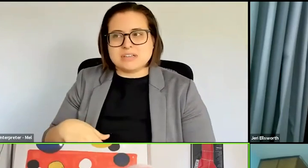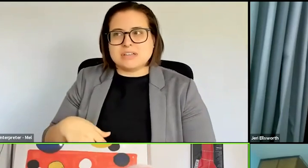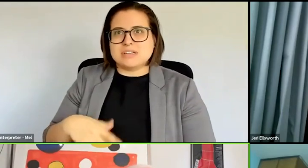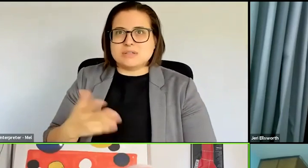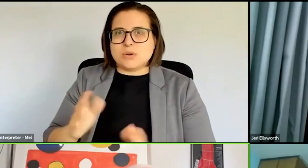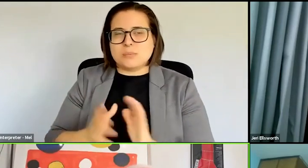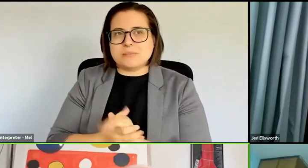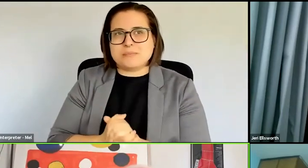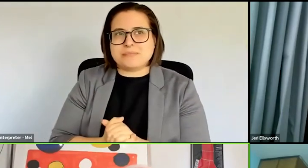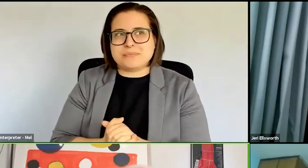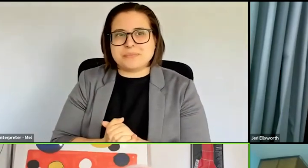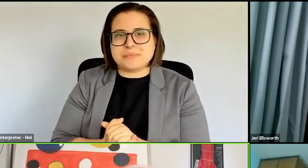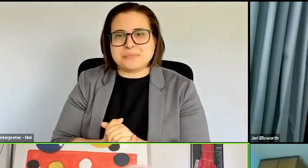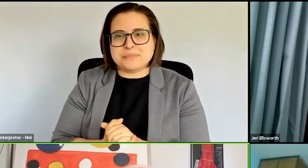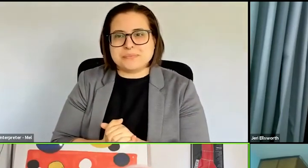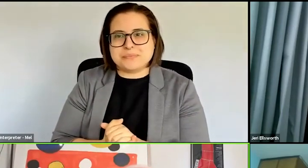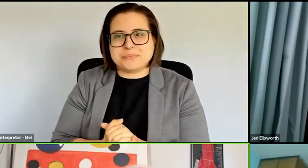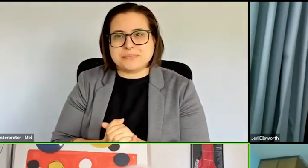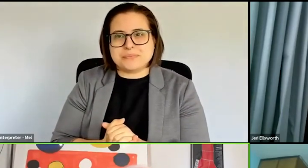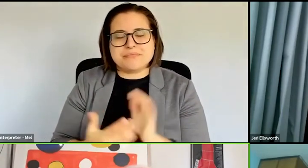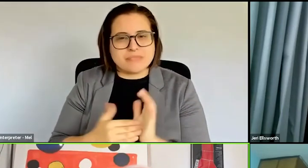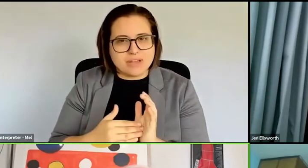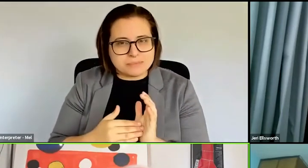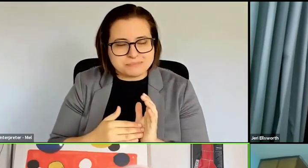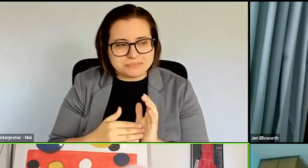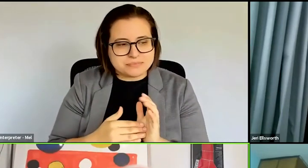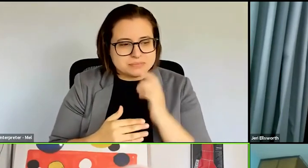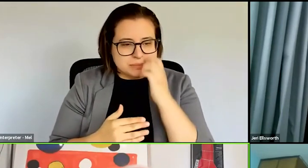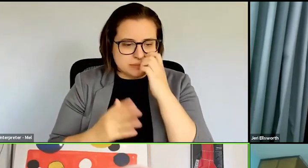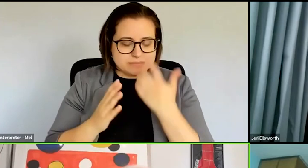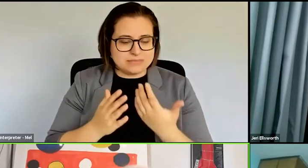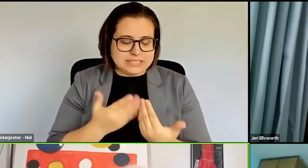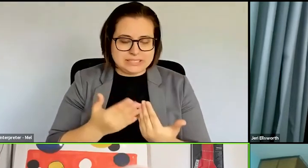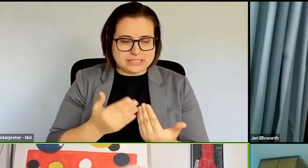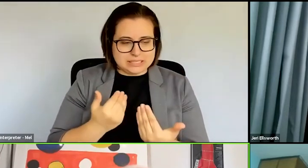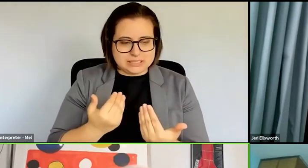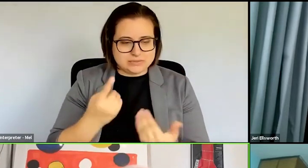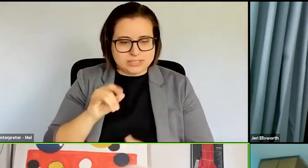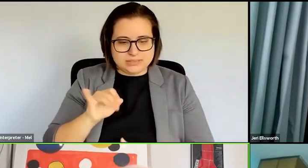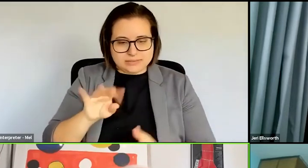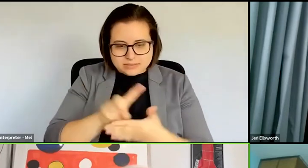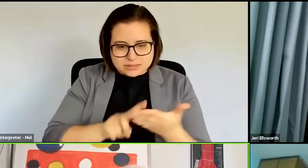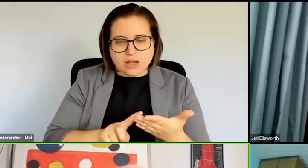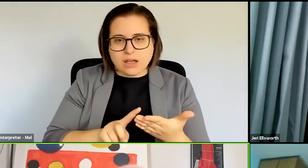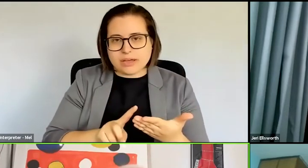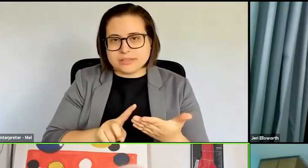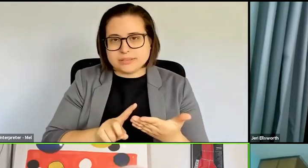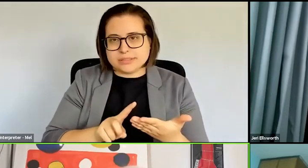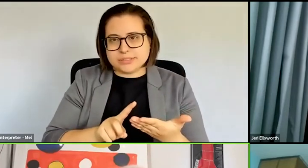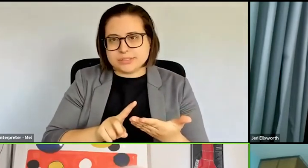I think it's so often easy in interface designed to forget about human behavior, and their needs